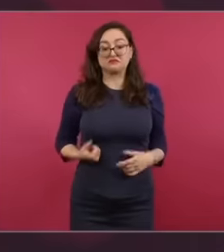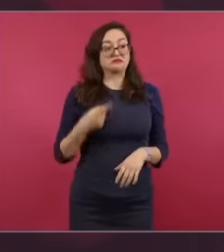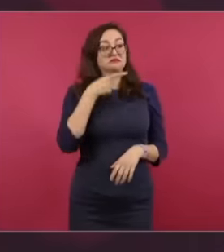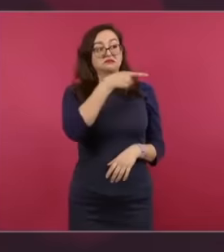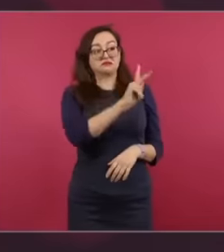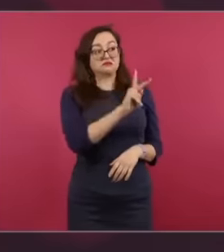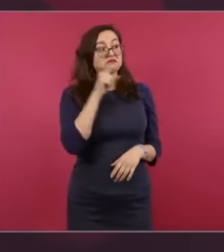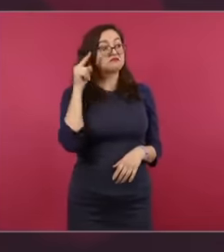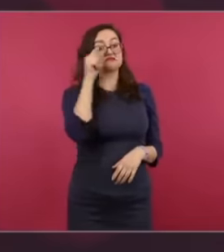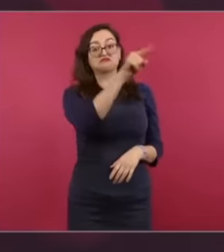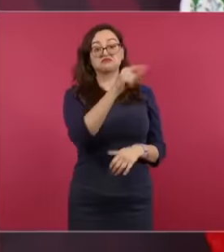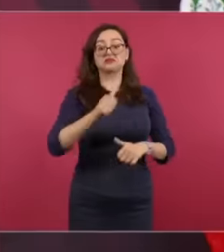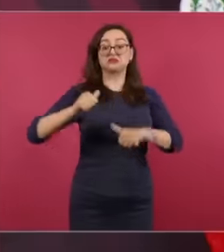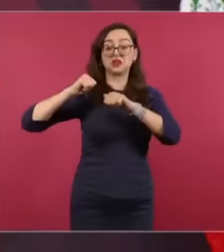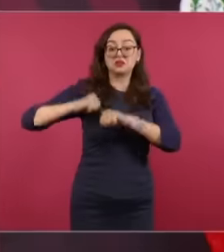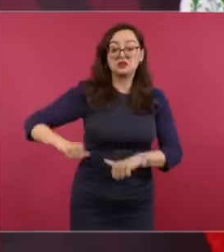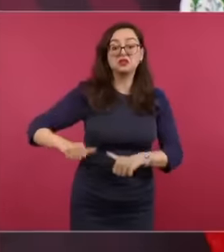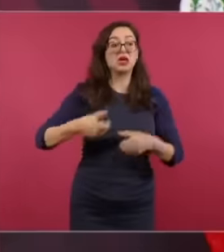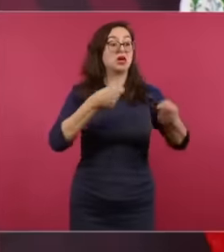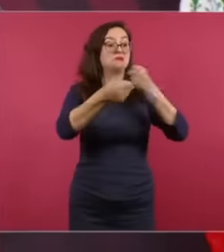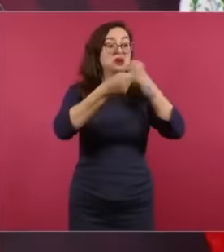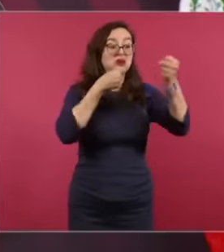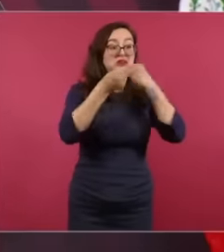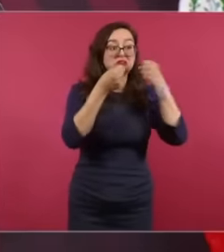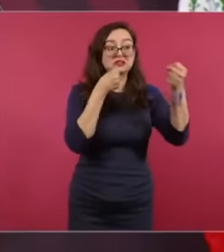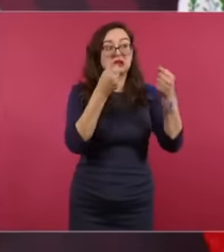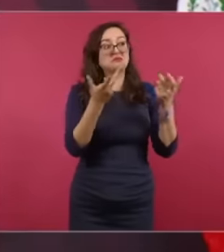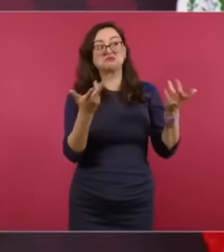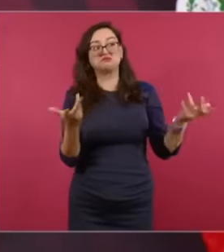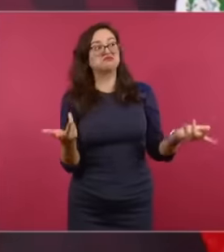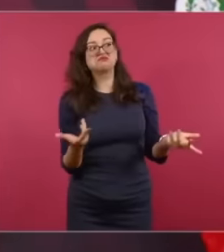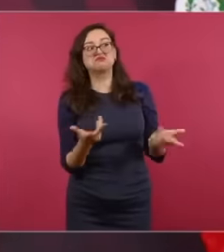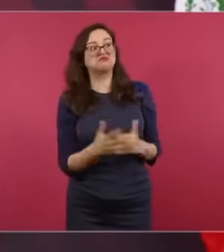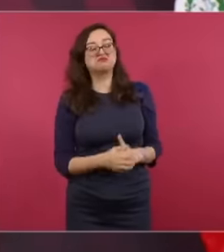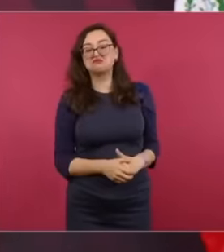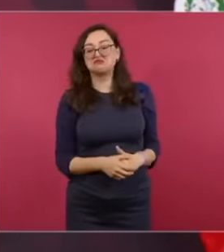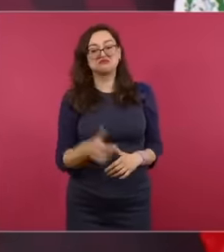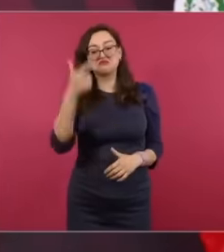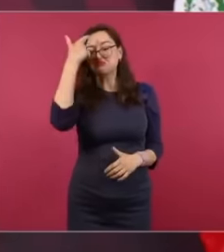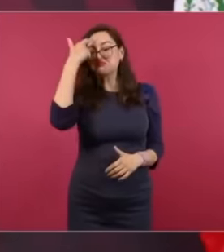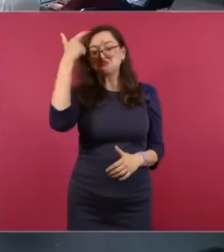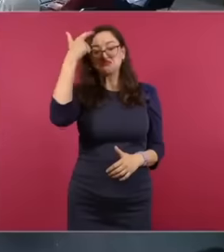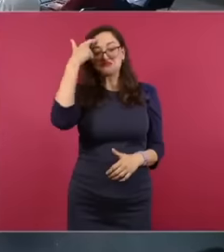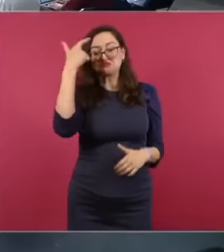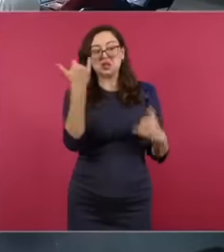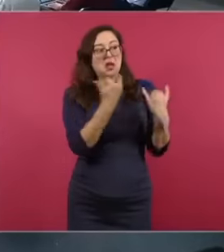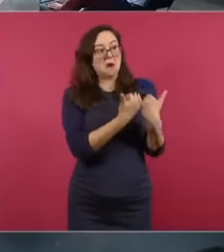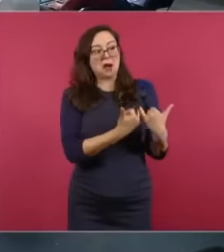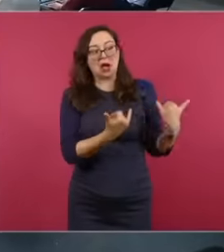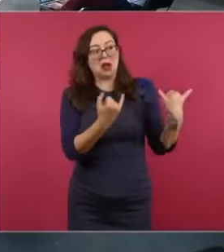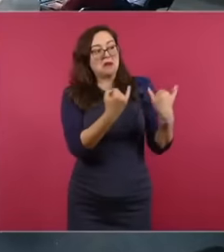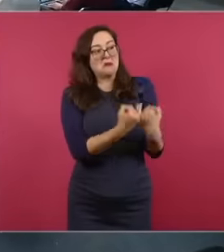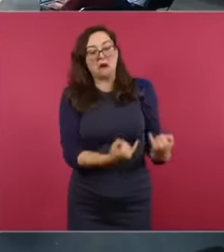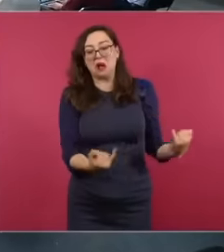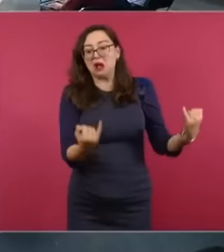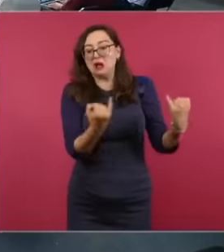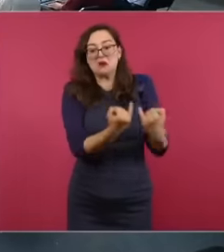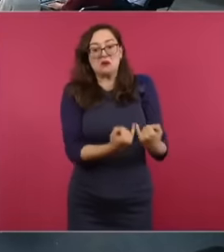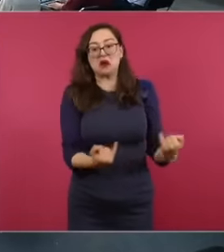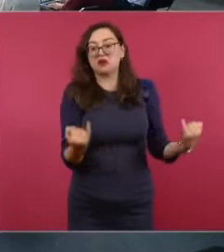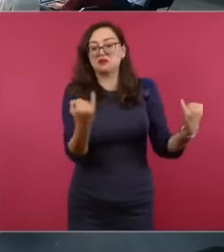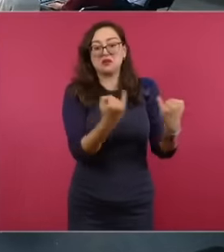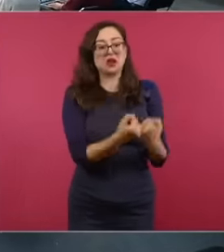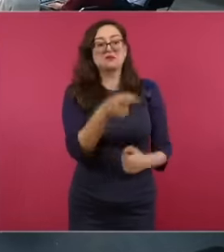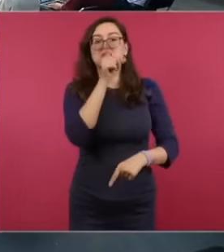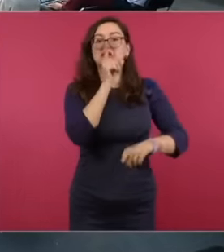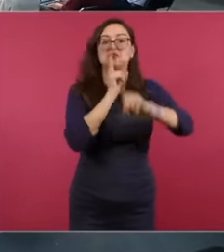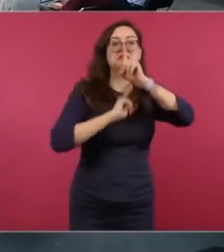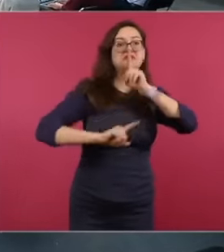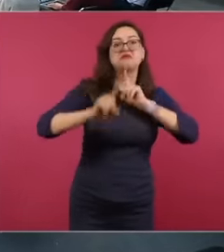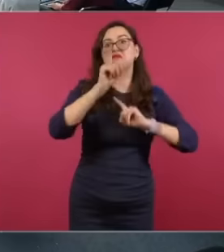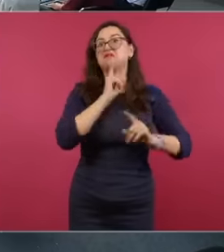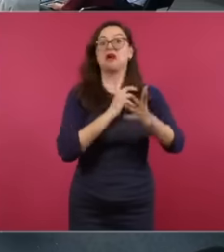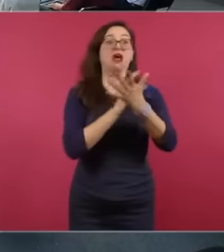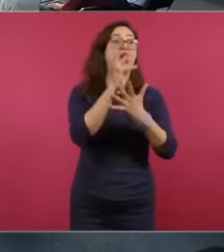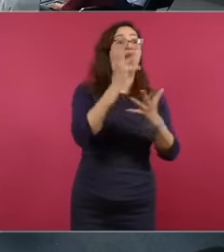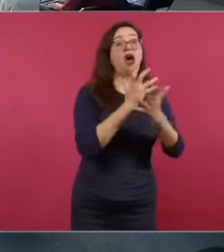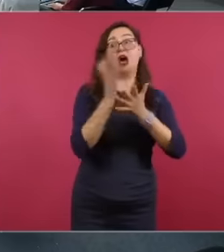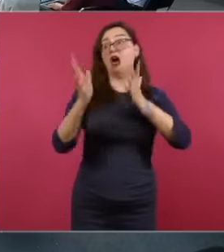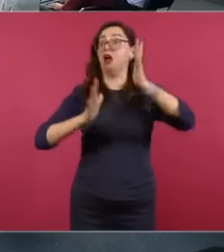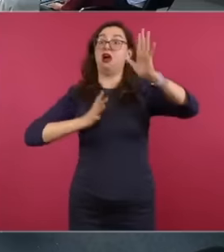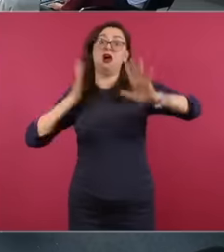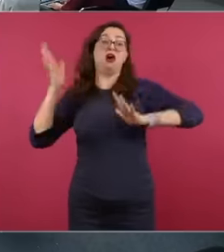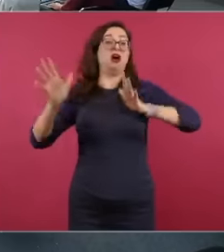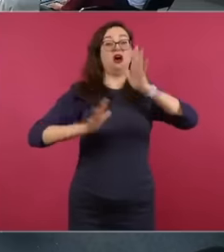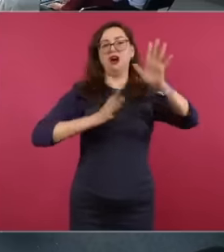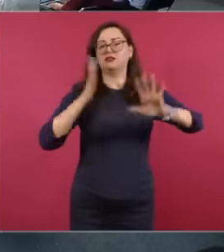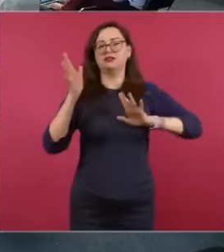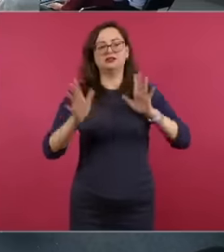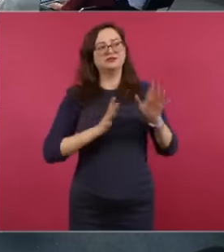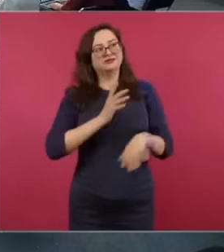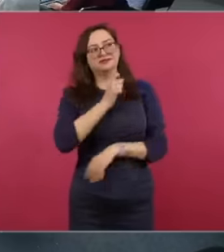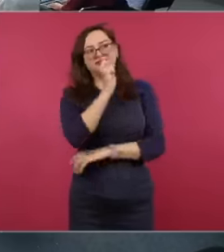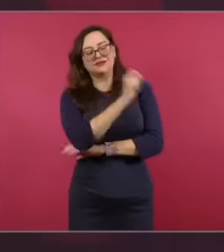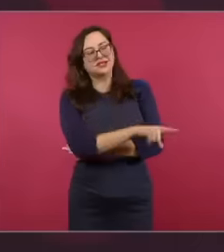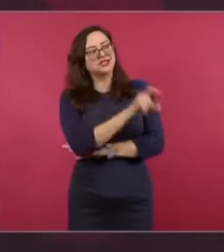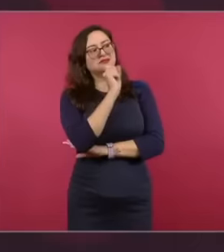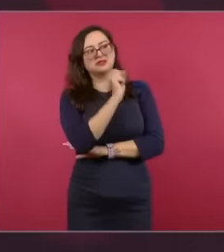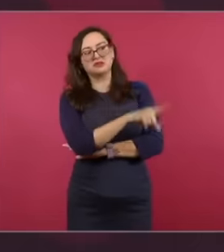media opt for lies, sensationalism, slander